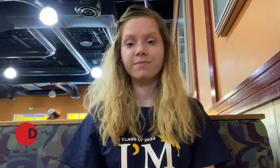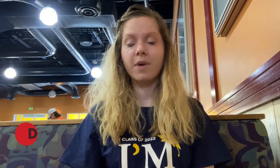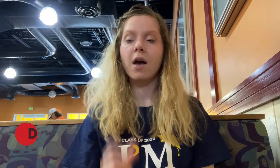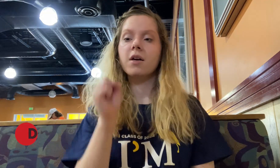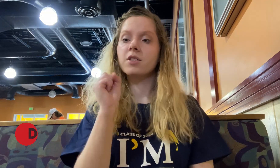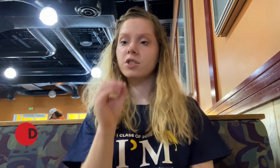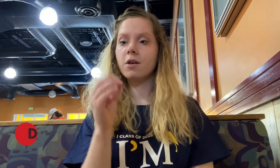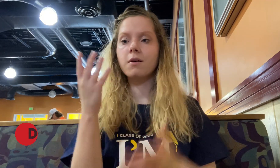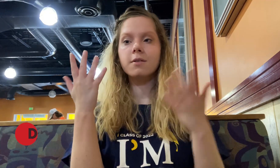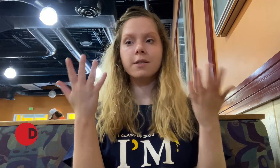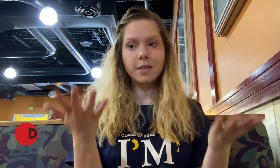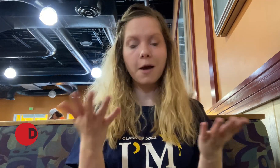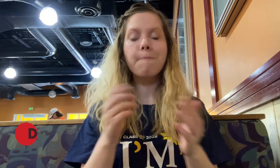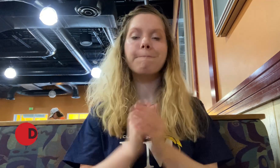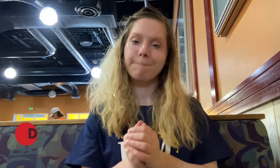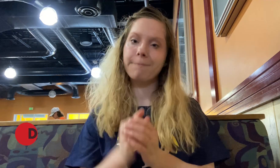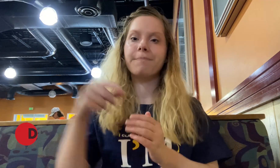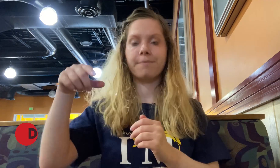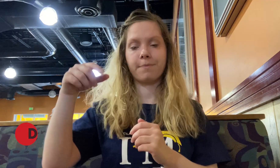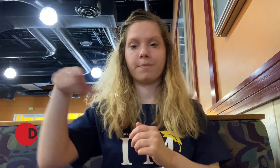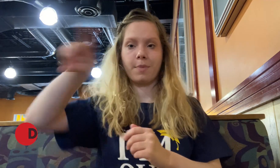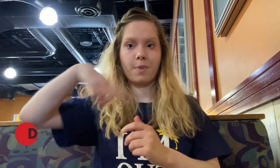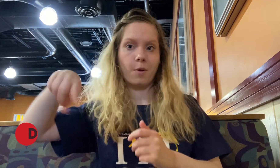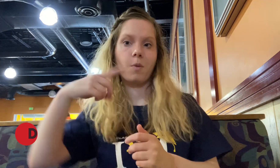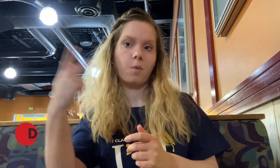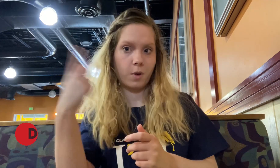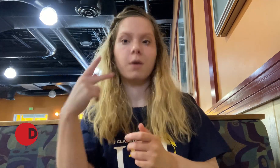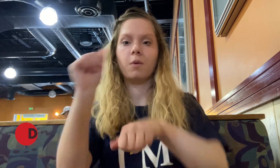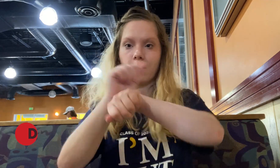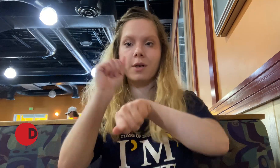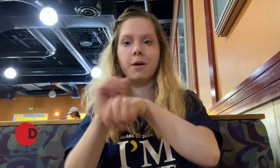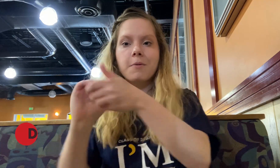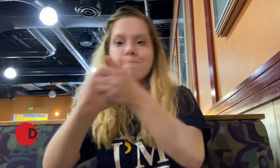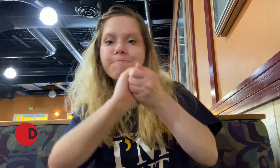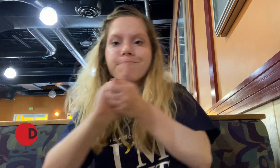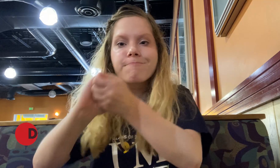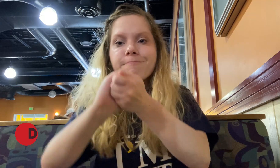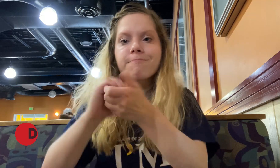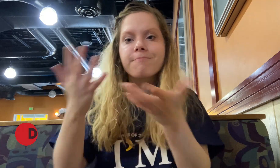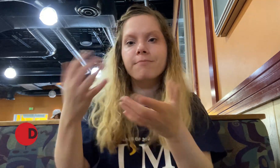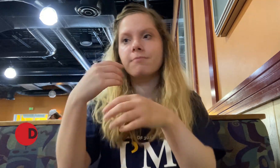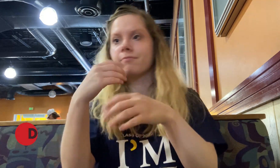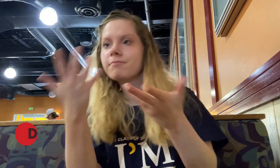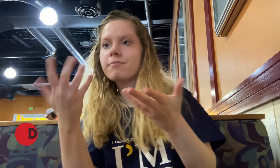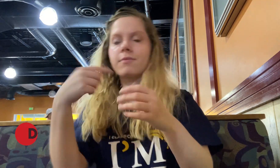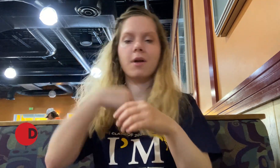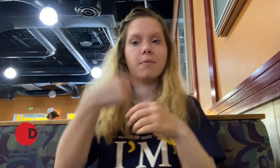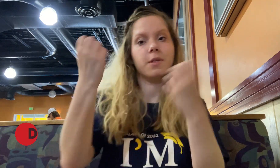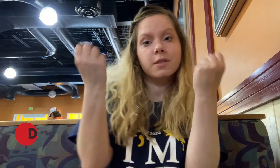The University and I worked together on the invitation;